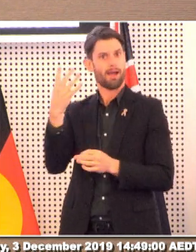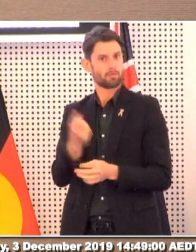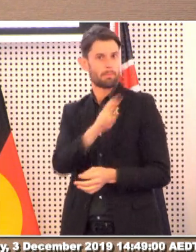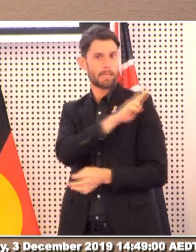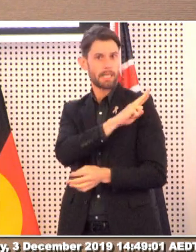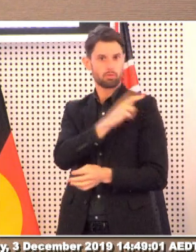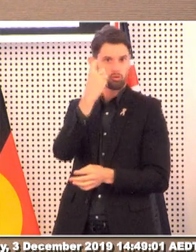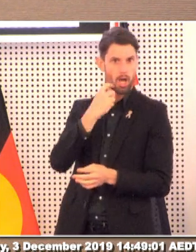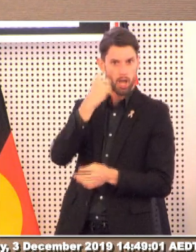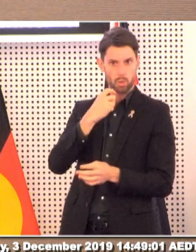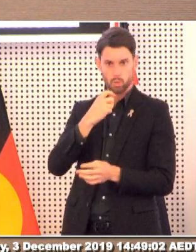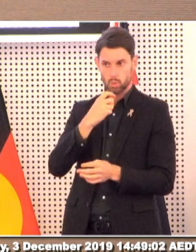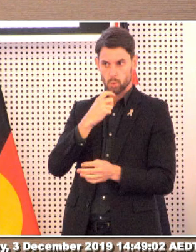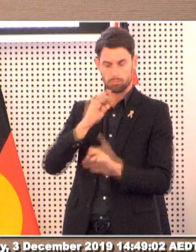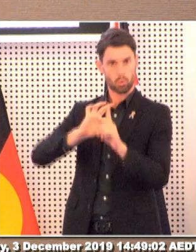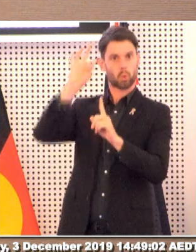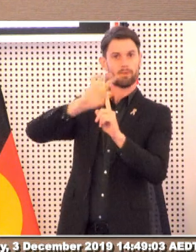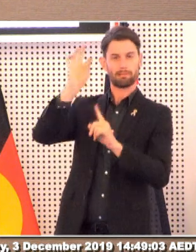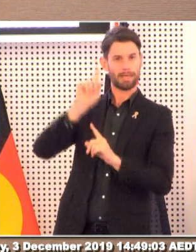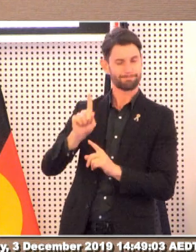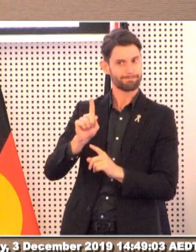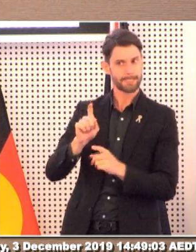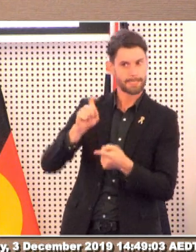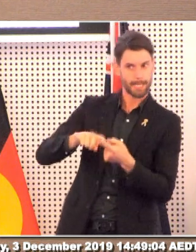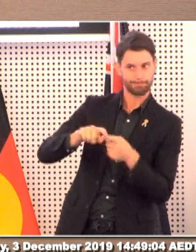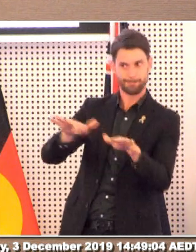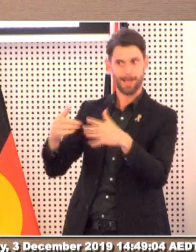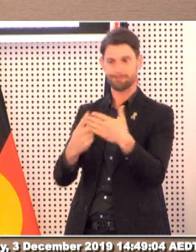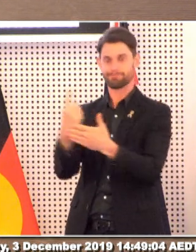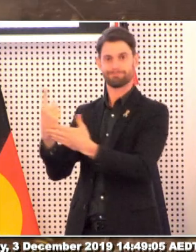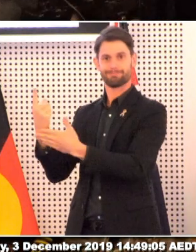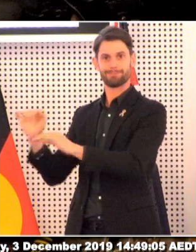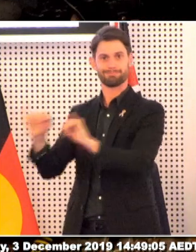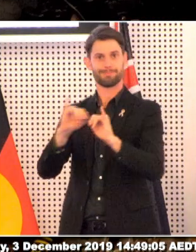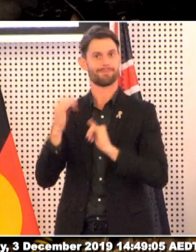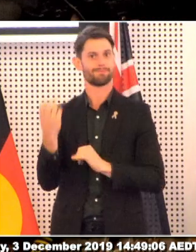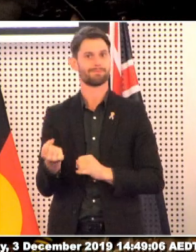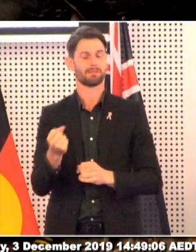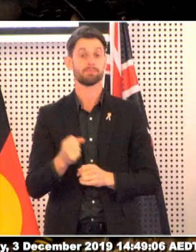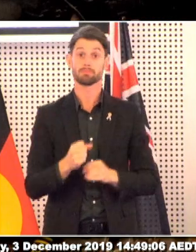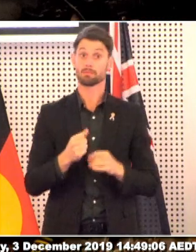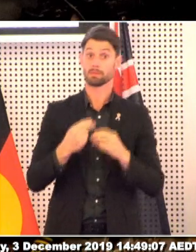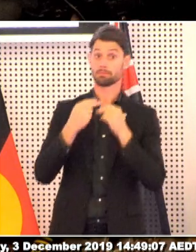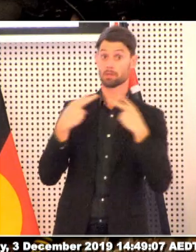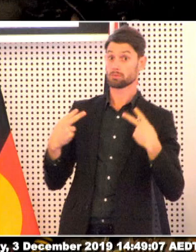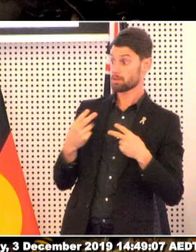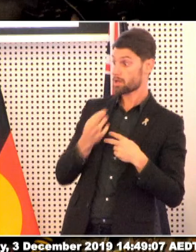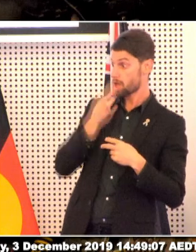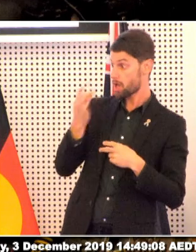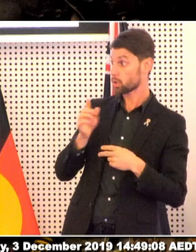be in those organisations. So the - - - I think that’s one of the gaps. So the changes that you’ve seen in the public sector and